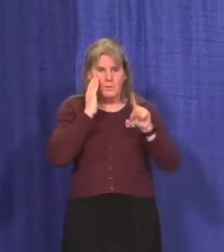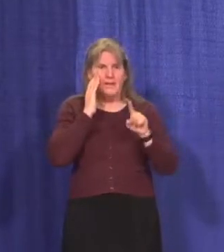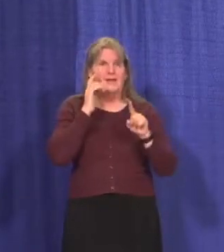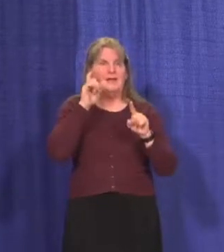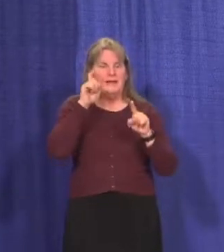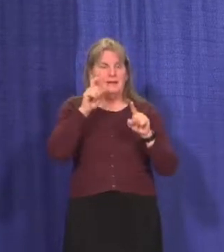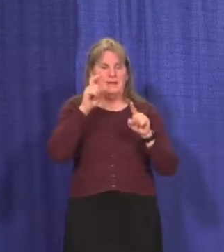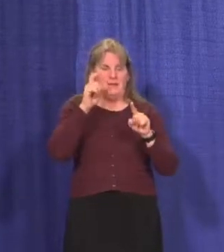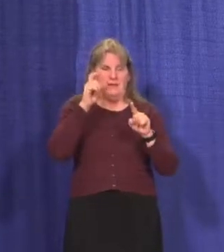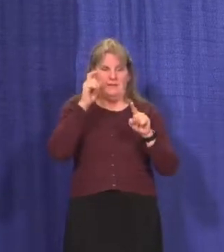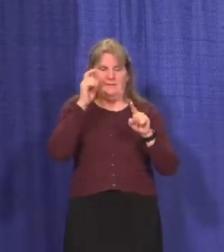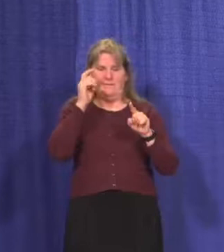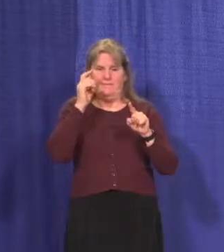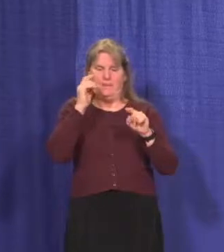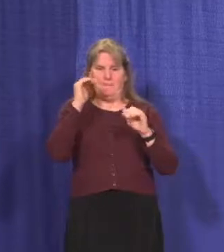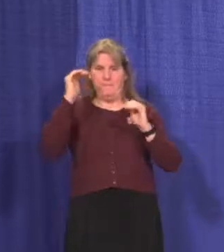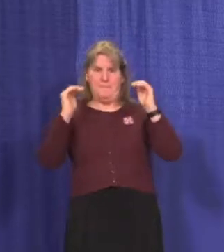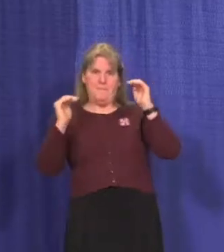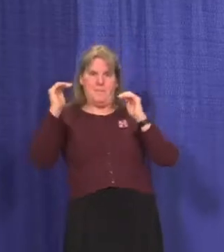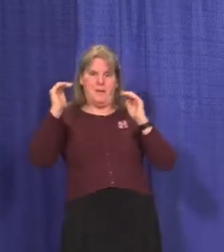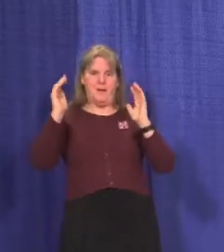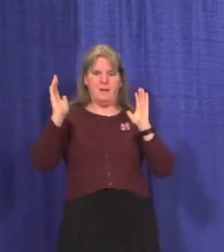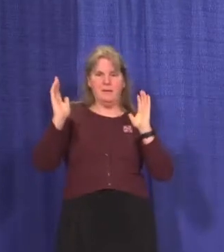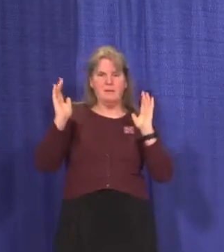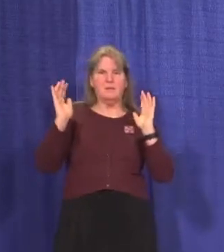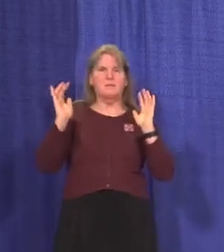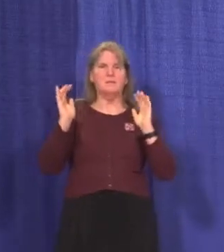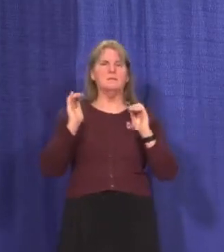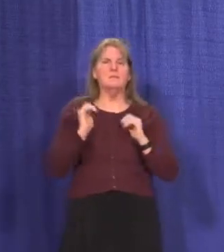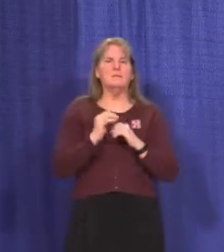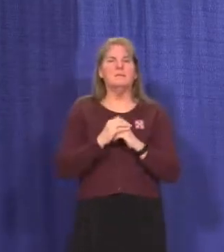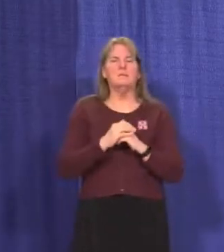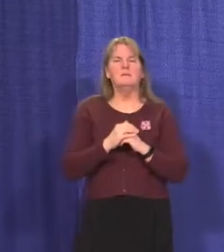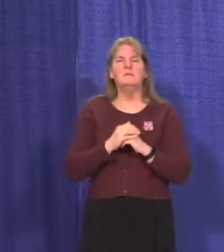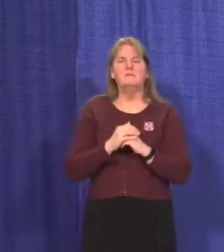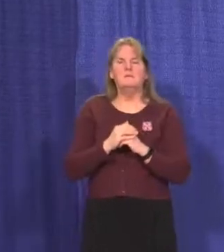between the restrictions that we